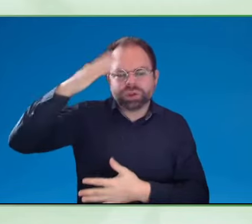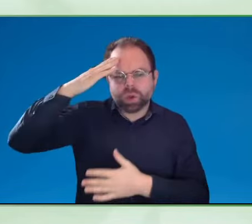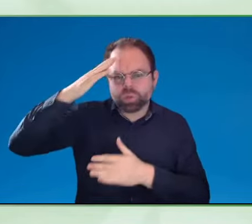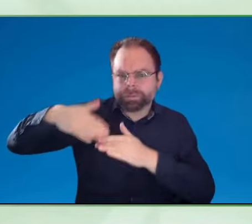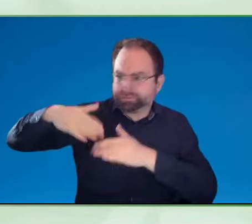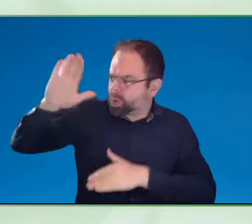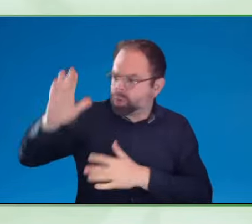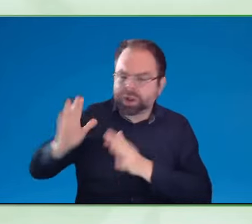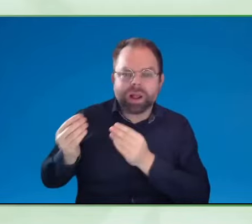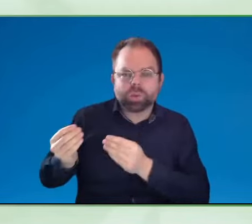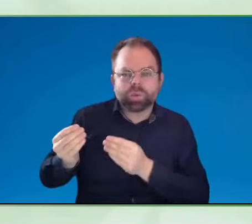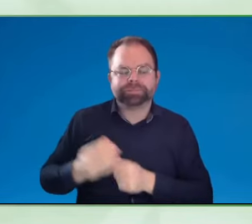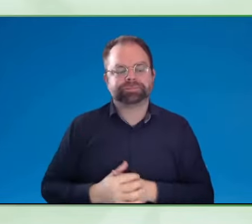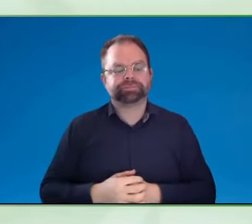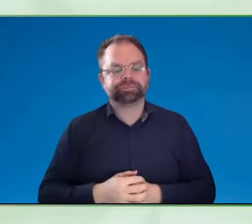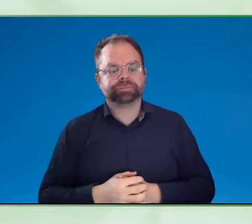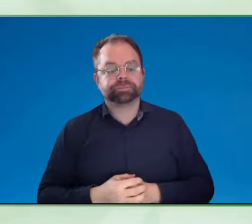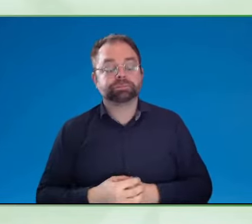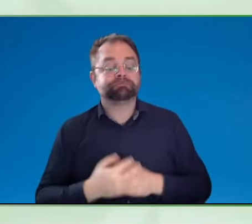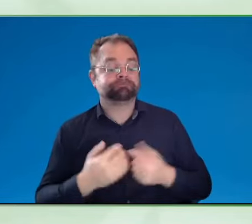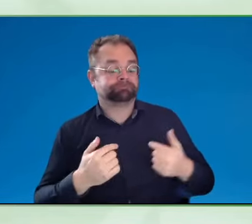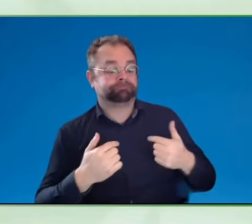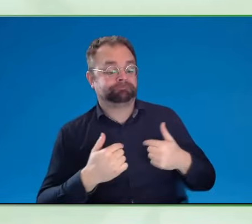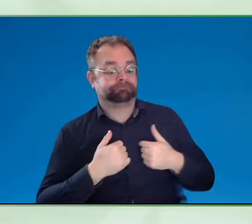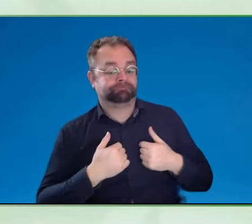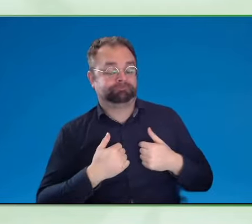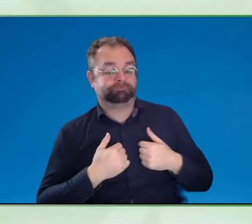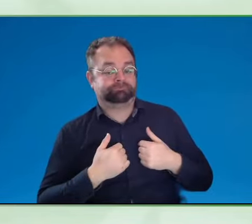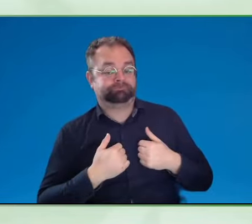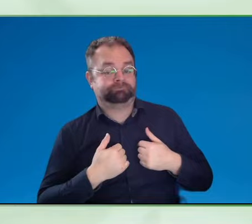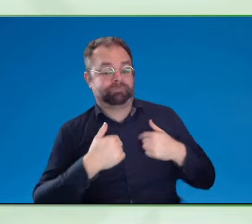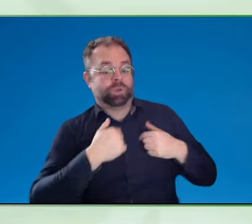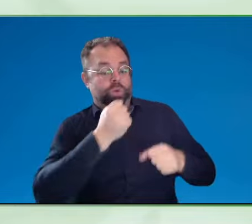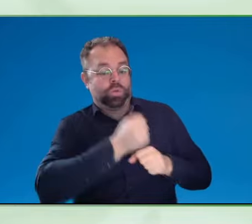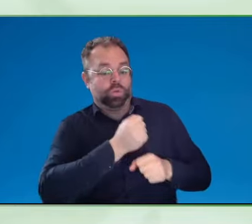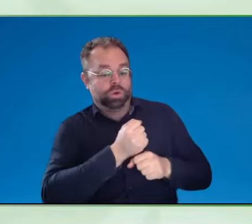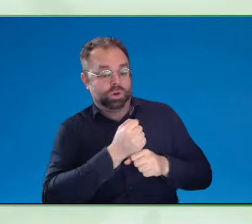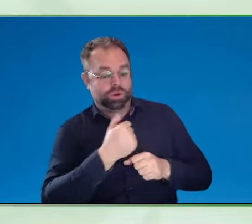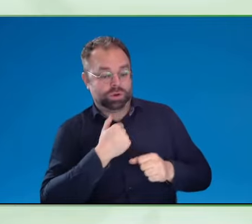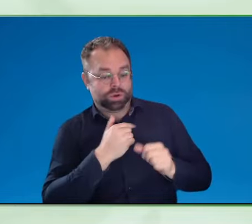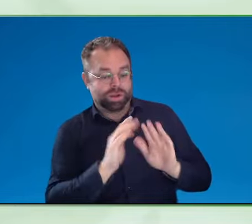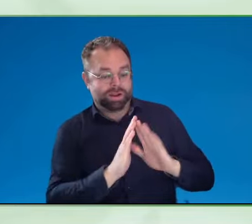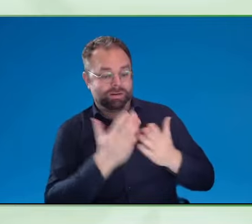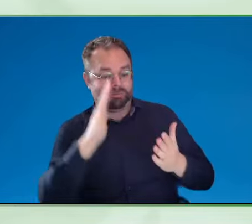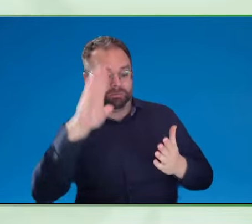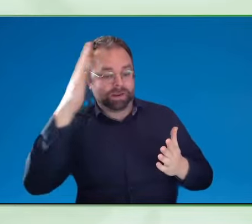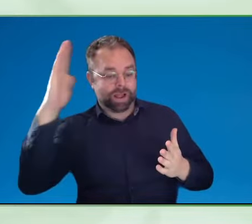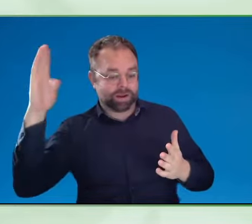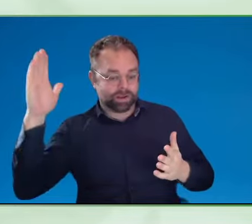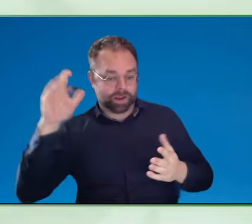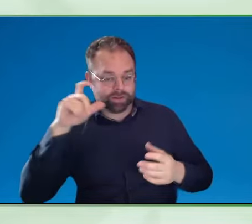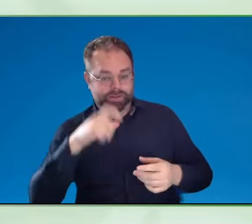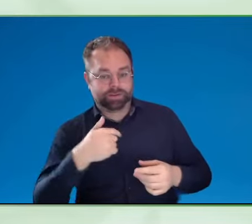I have got images for you in the Google Drive folder in my Zero Project profile.